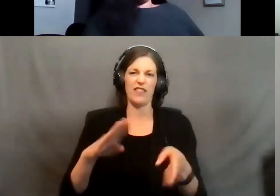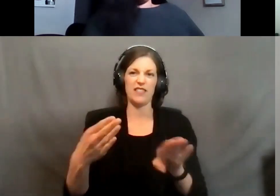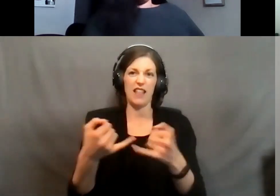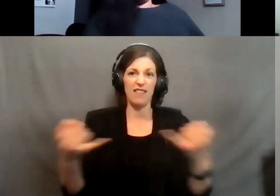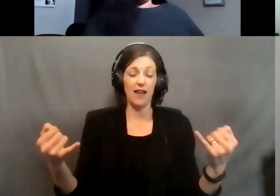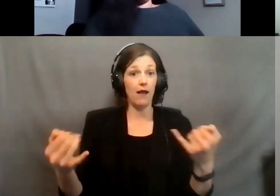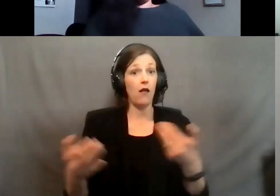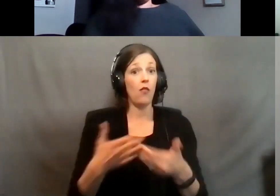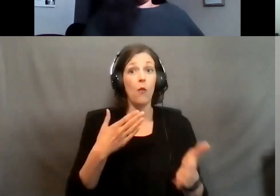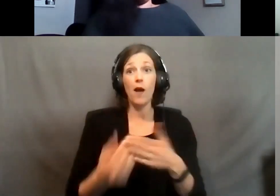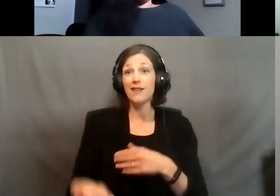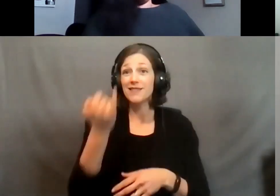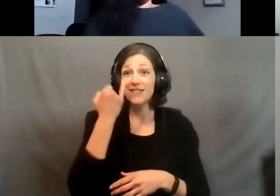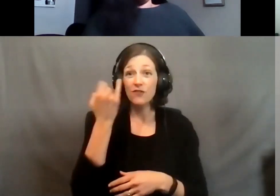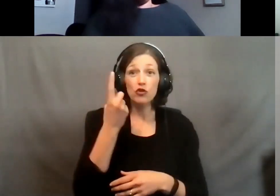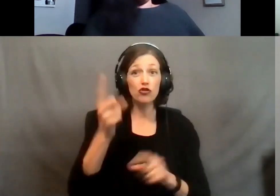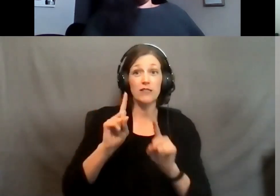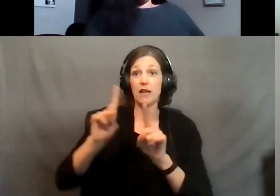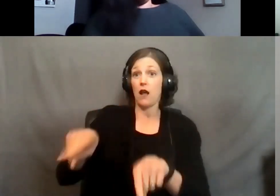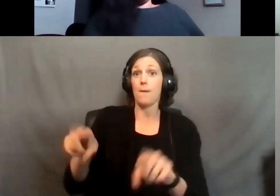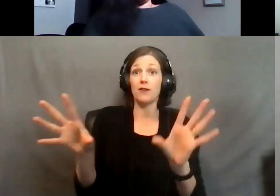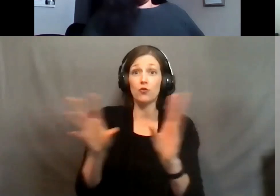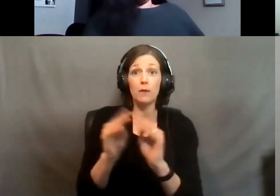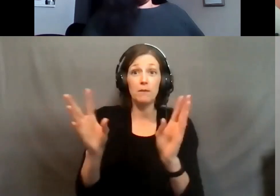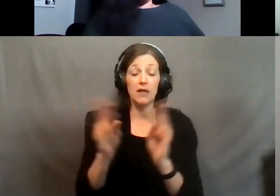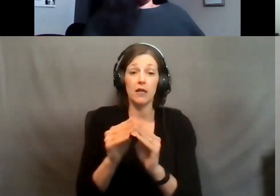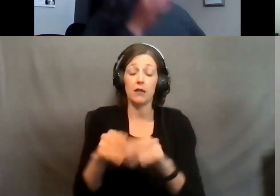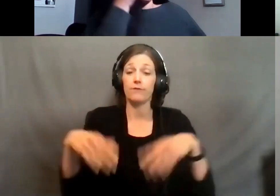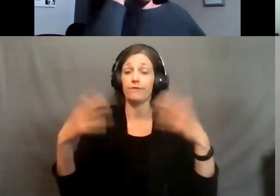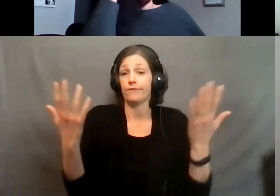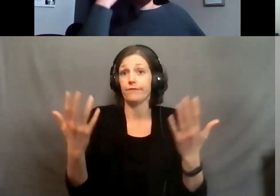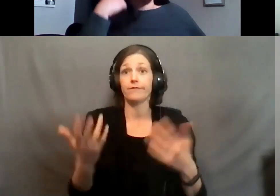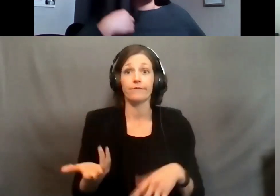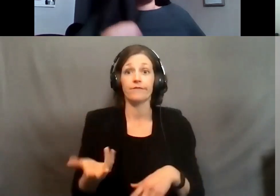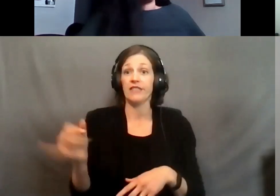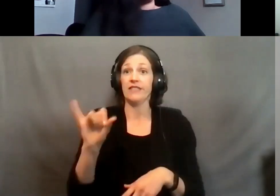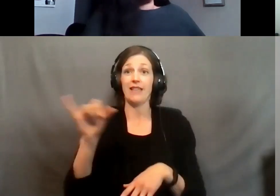13:10:48 only coming to the meeting , just as we have on-site registration